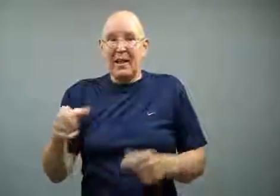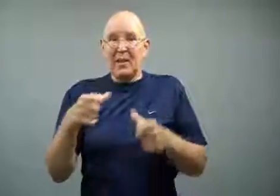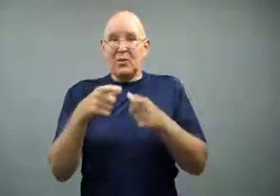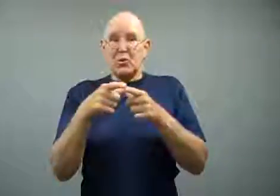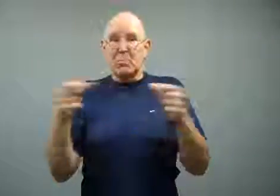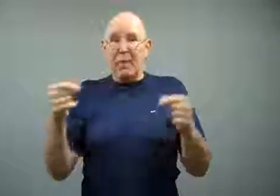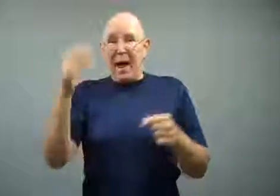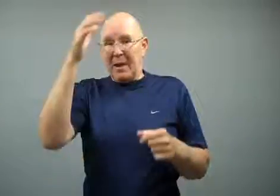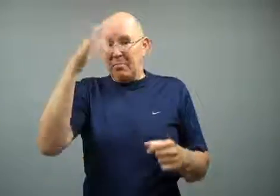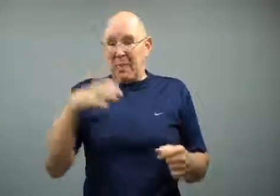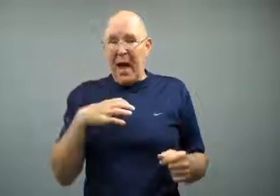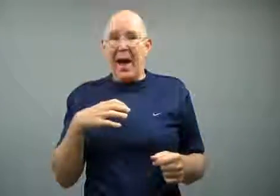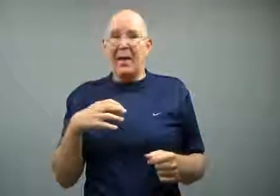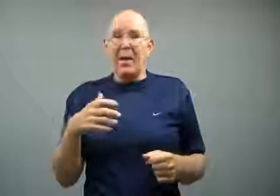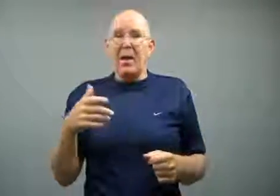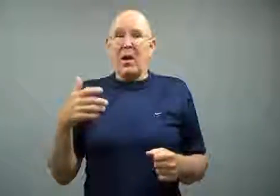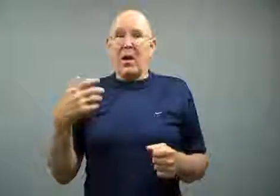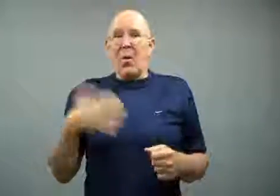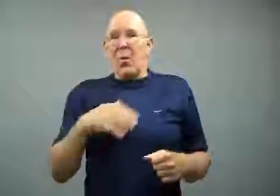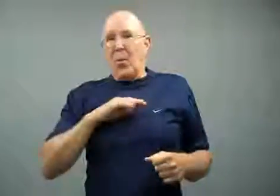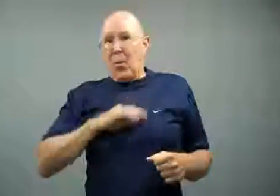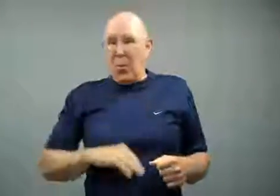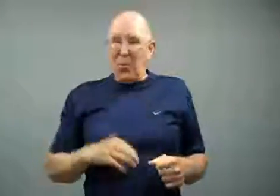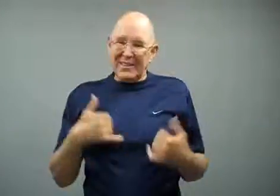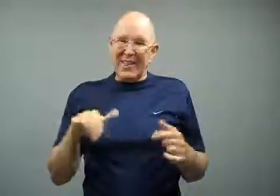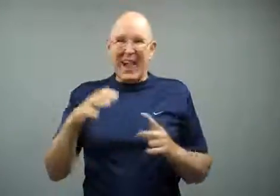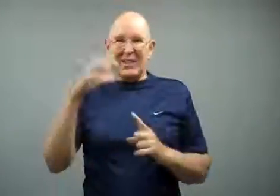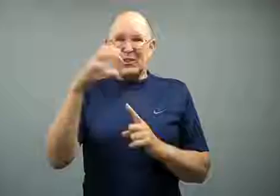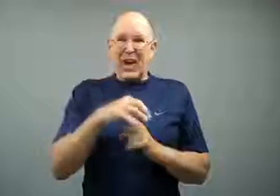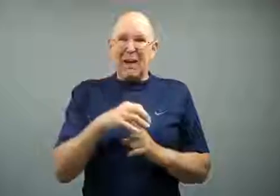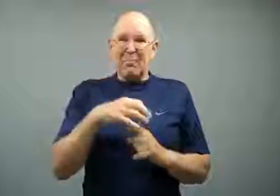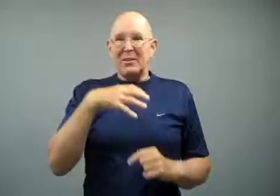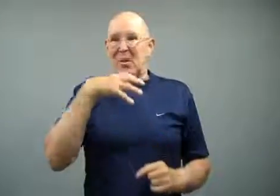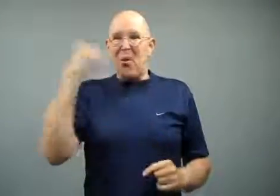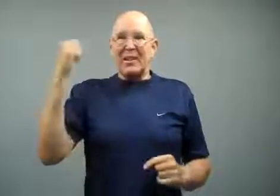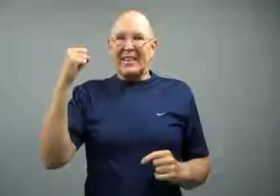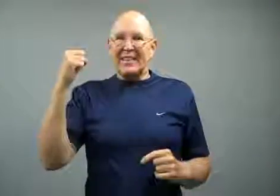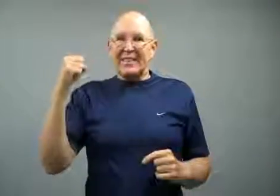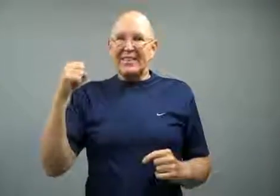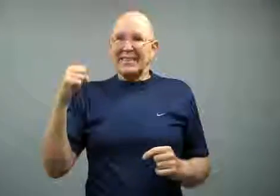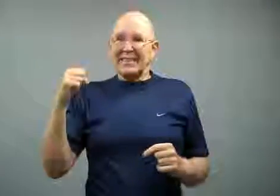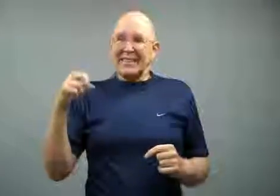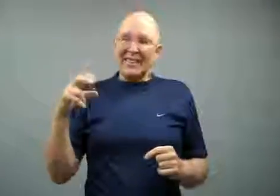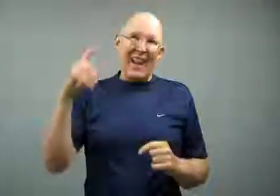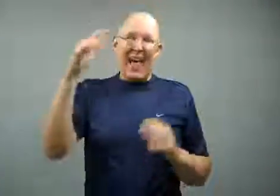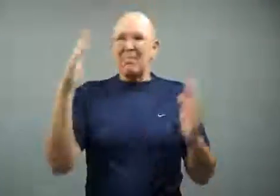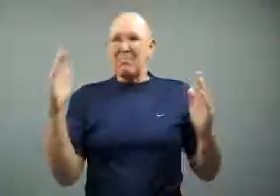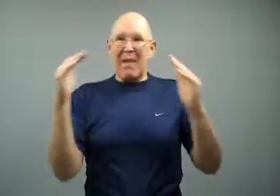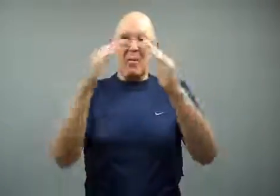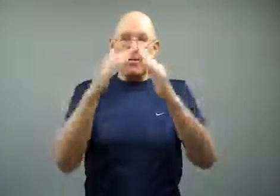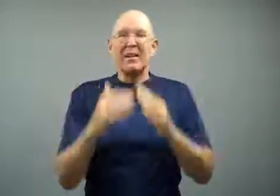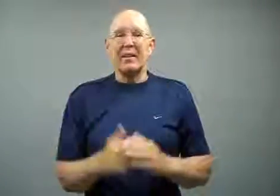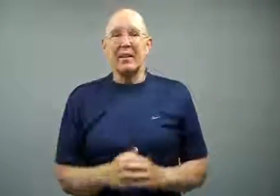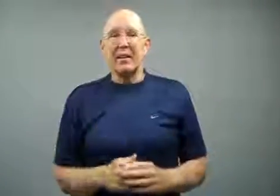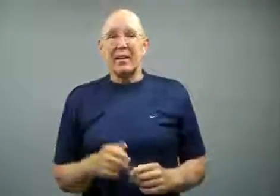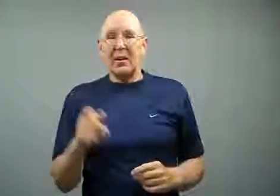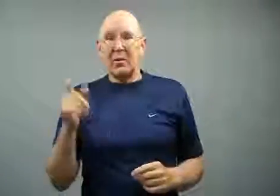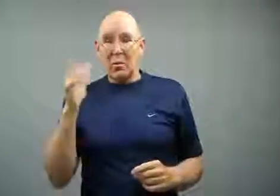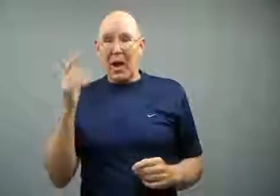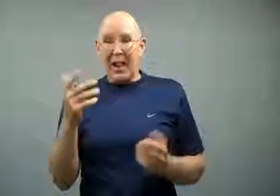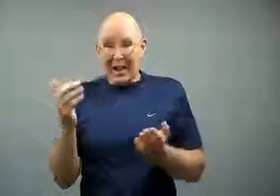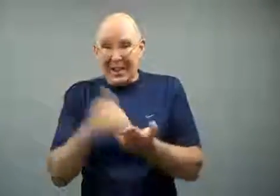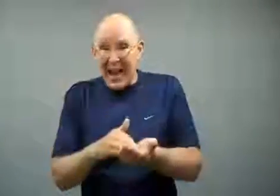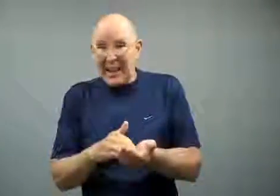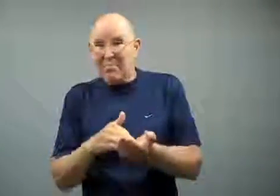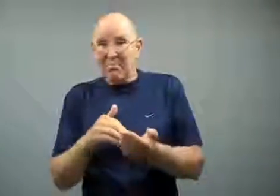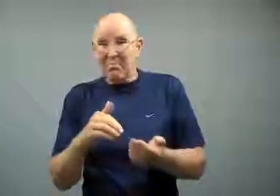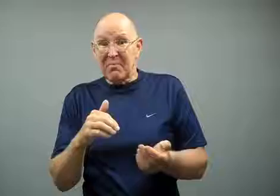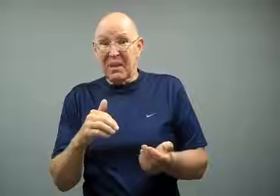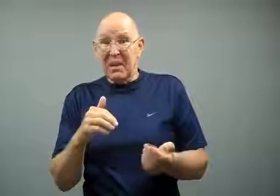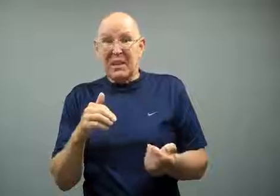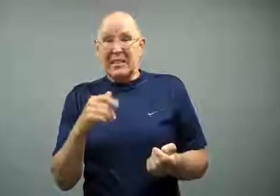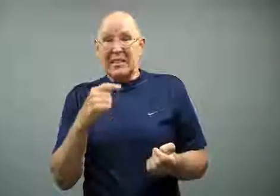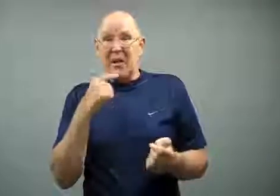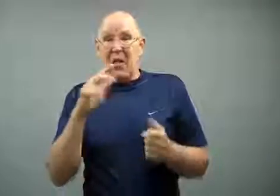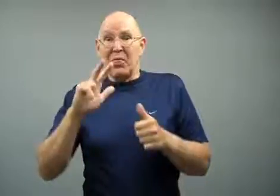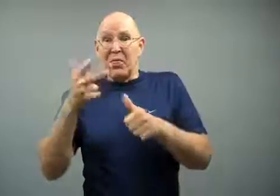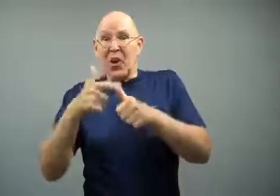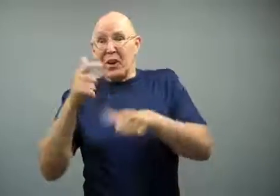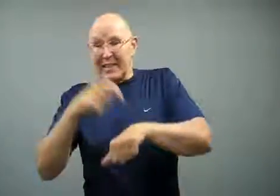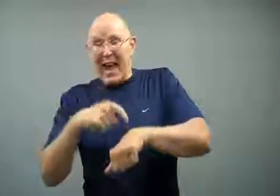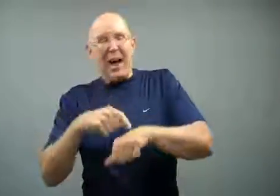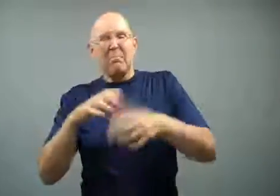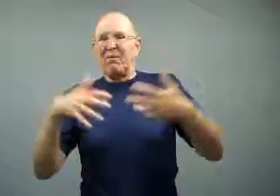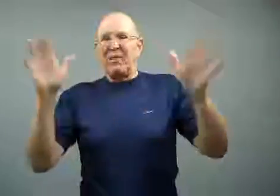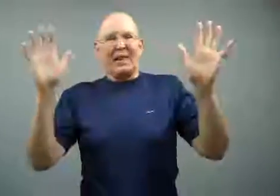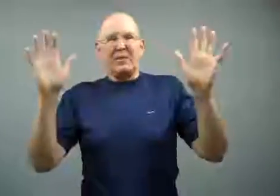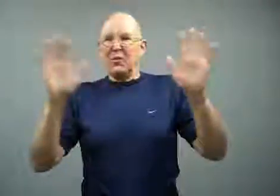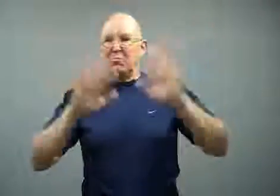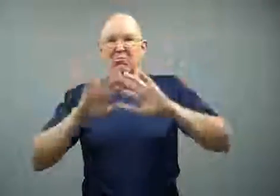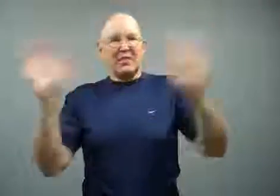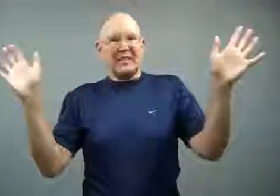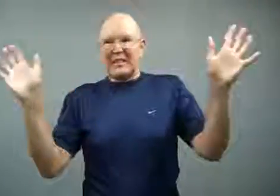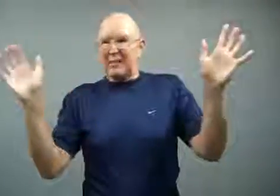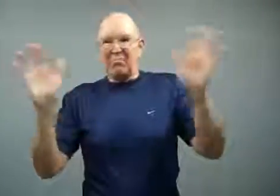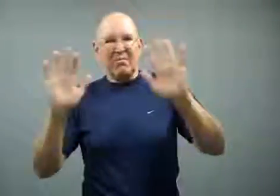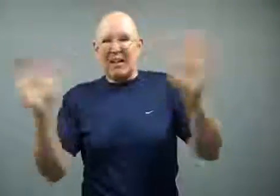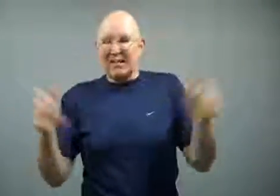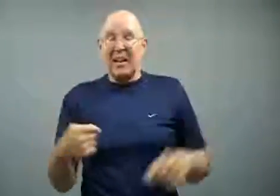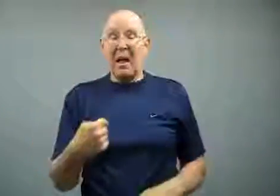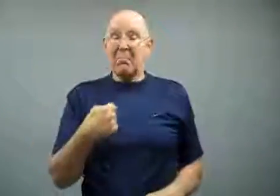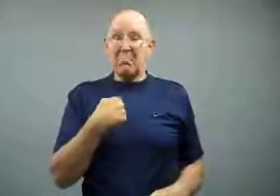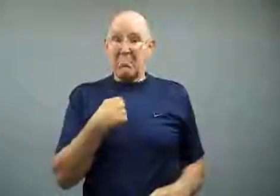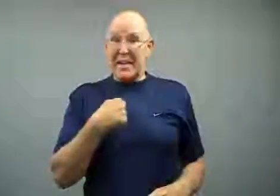The Japanese climber was relieved to retain the title of being the oldest to climb it.